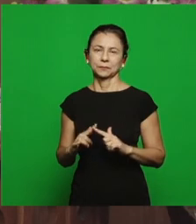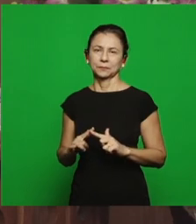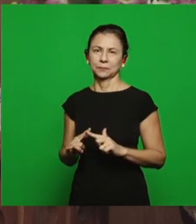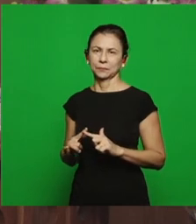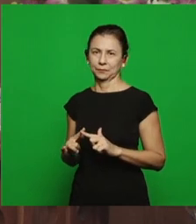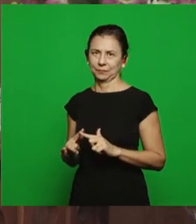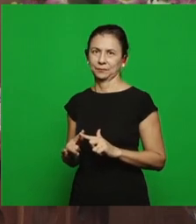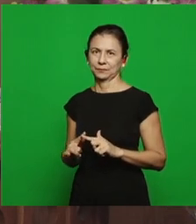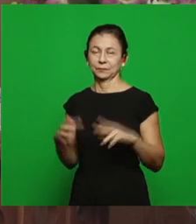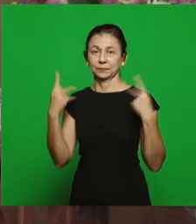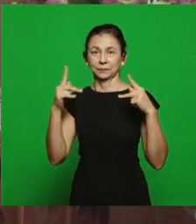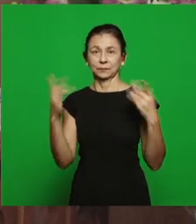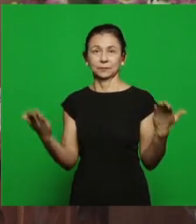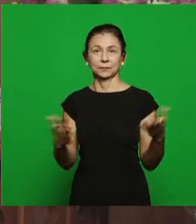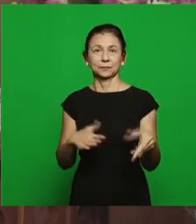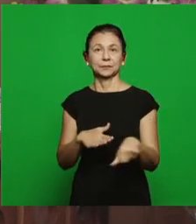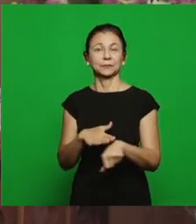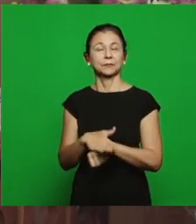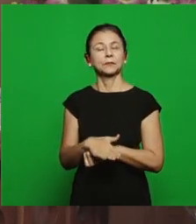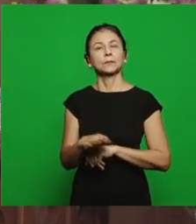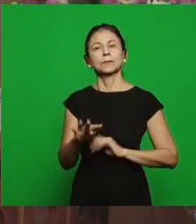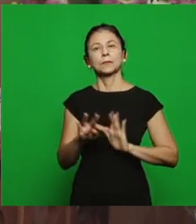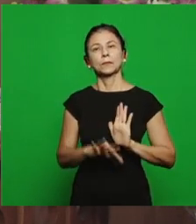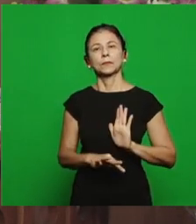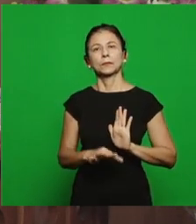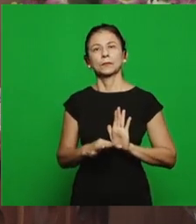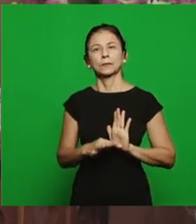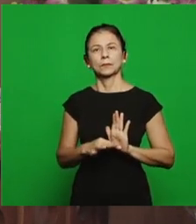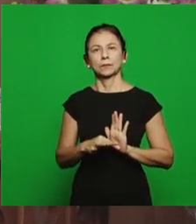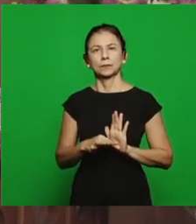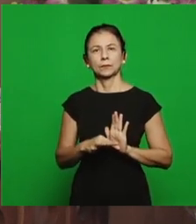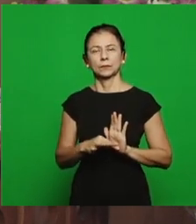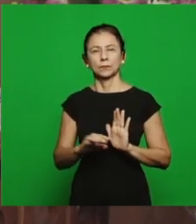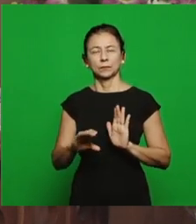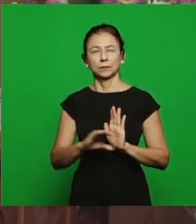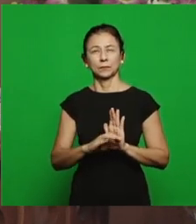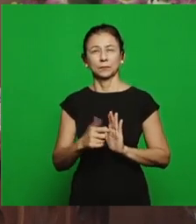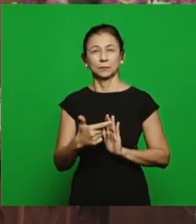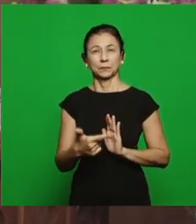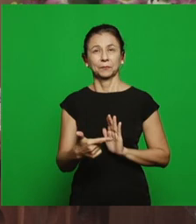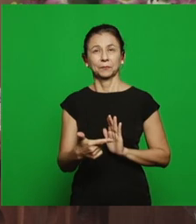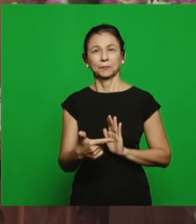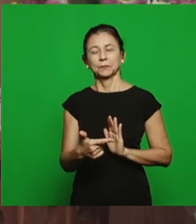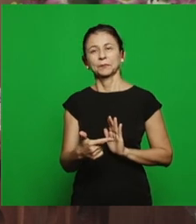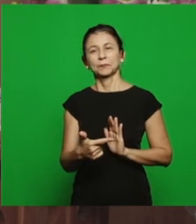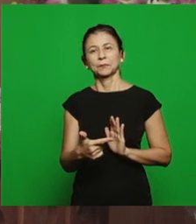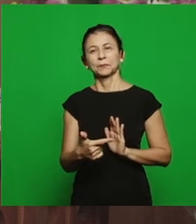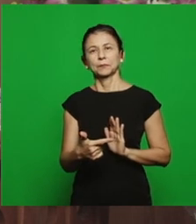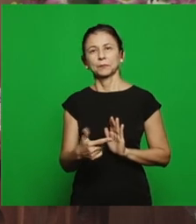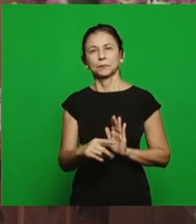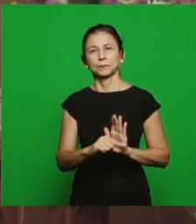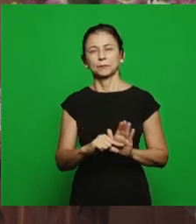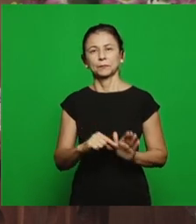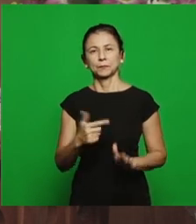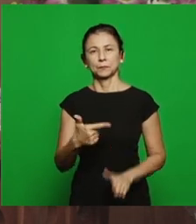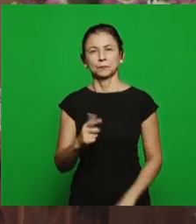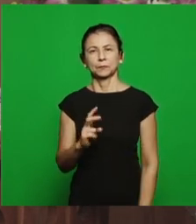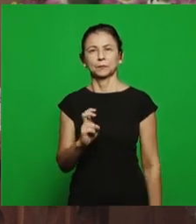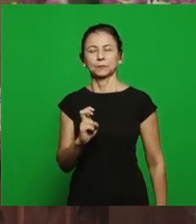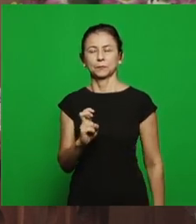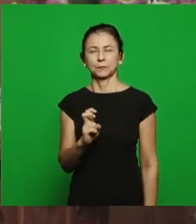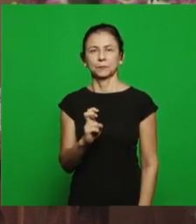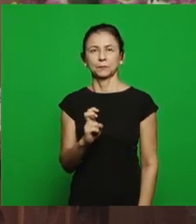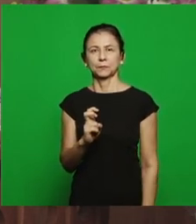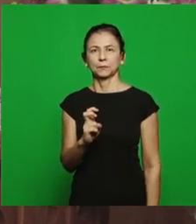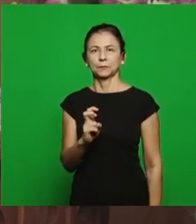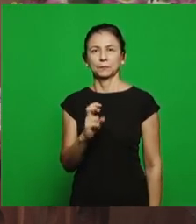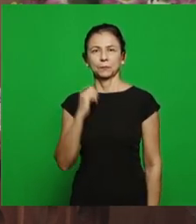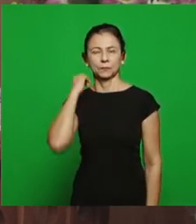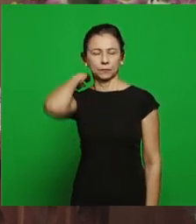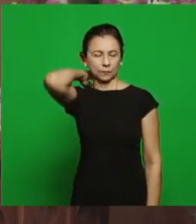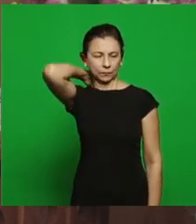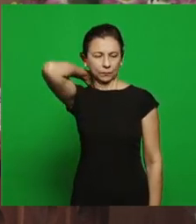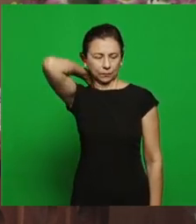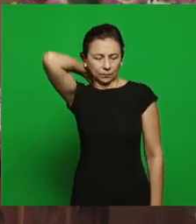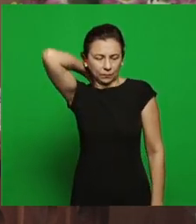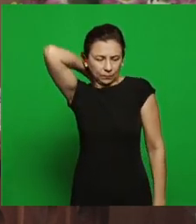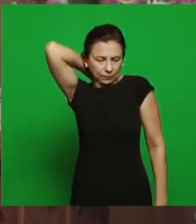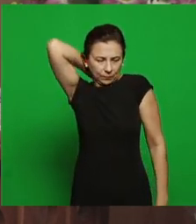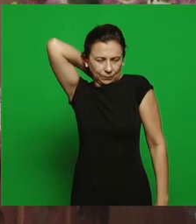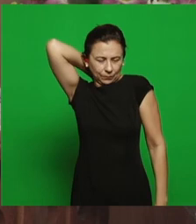brethren and this text is in Revelation 2:25